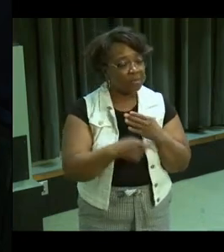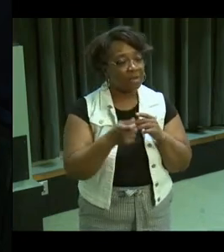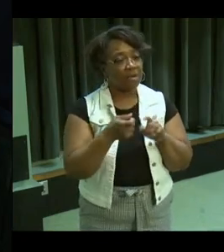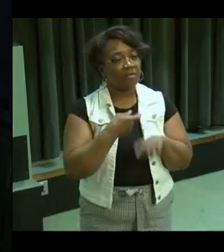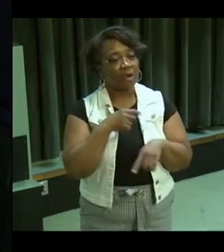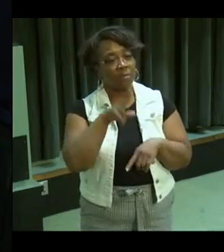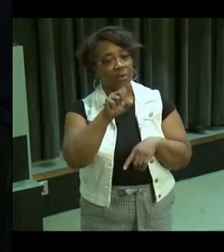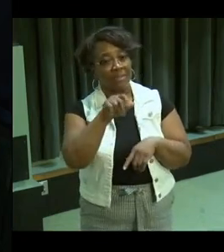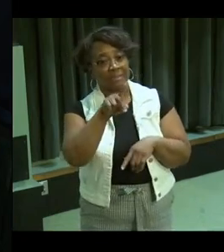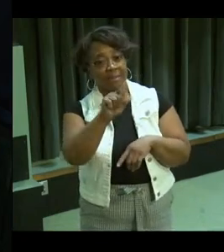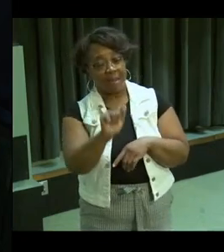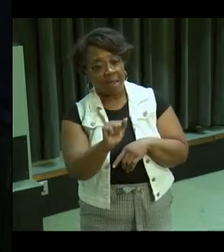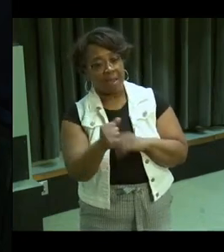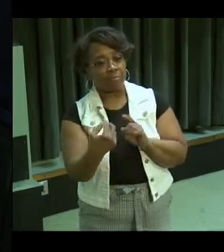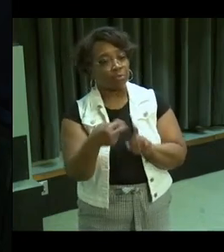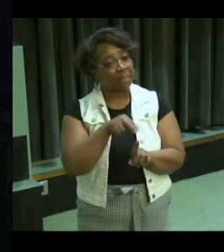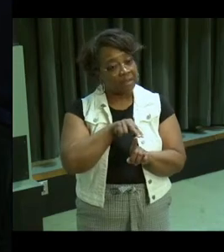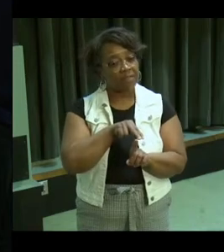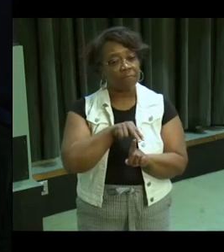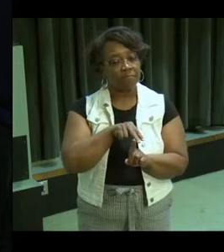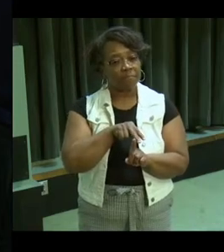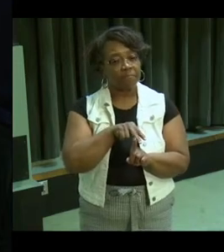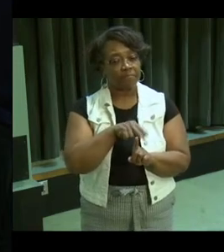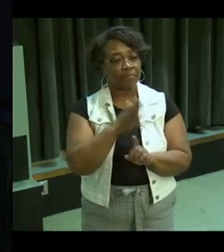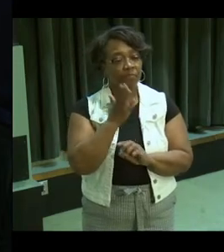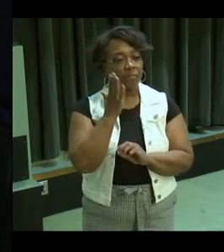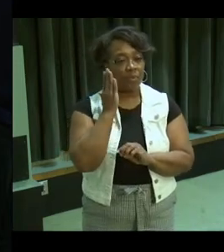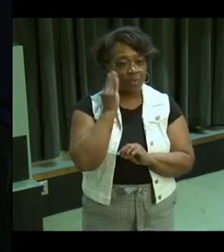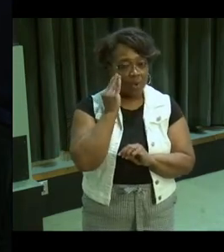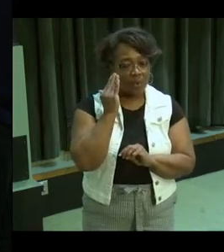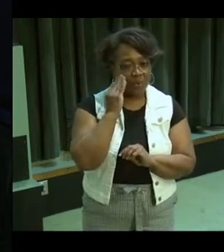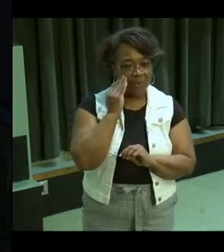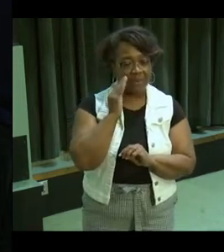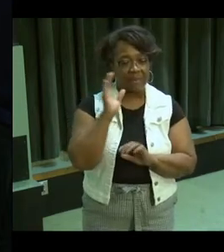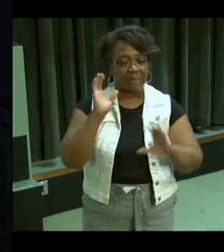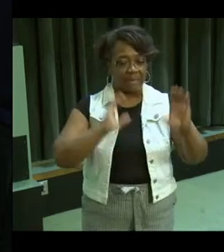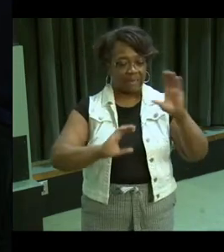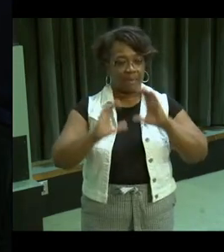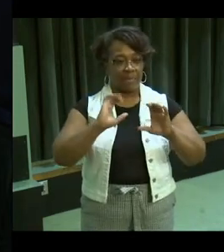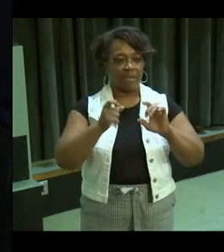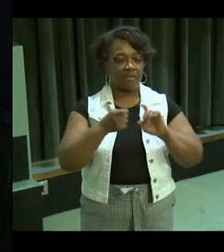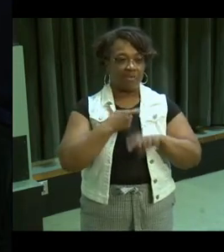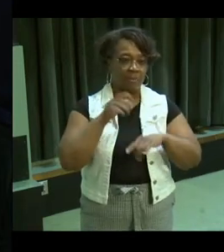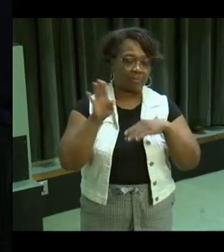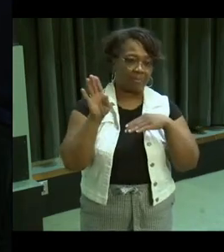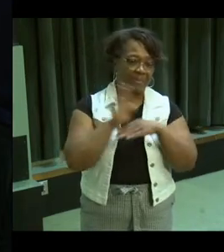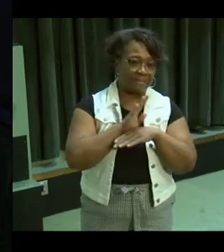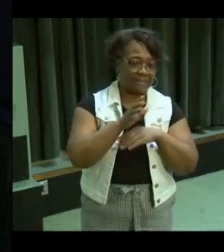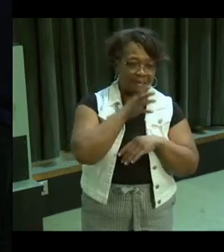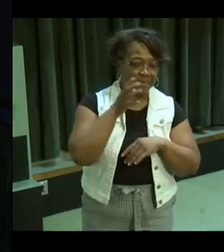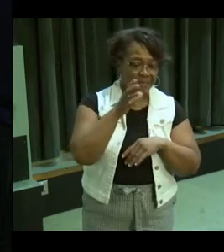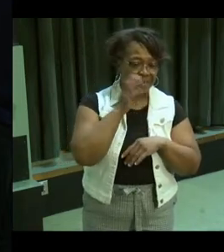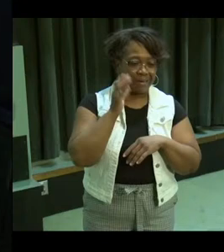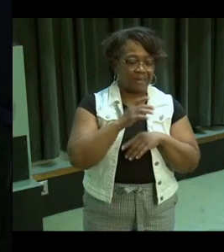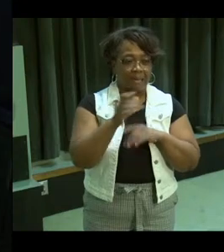like the USDA perspective of, knowing that, you know,